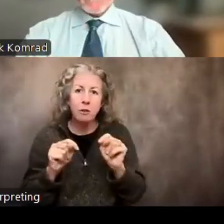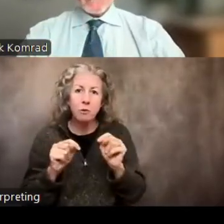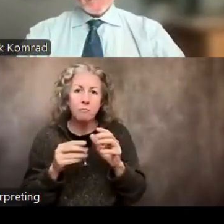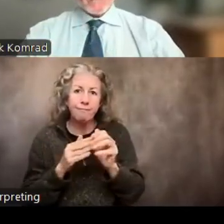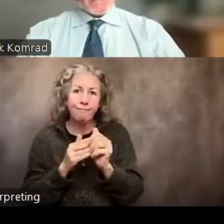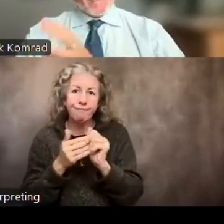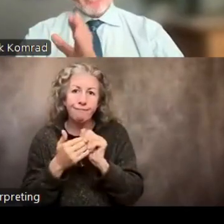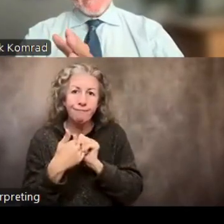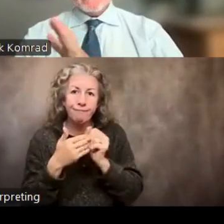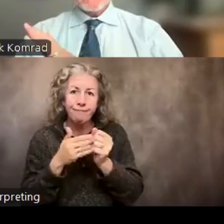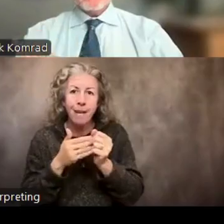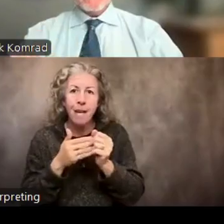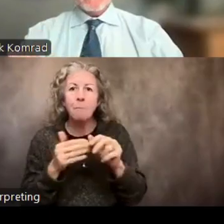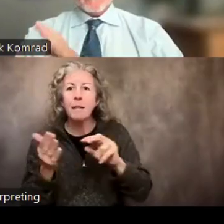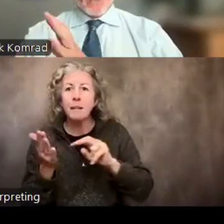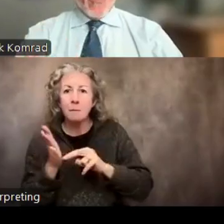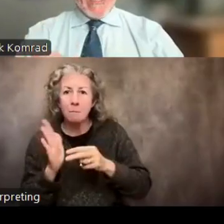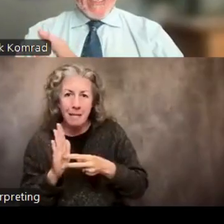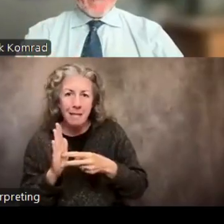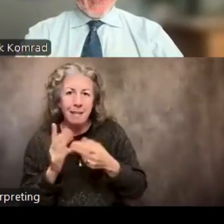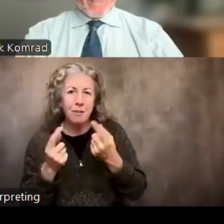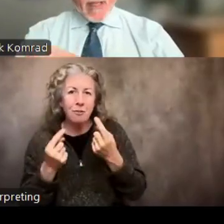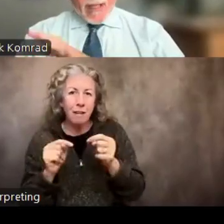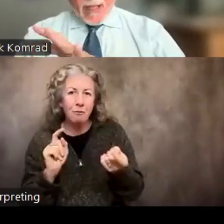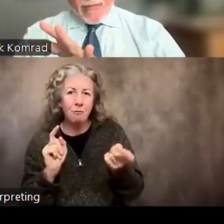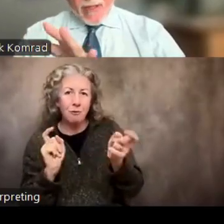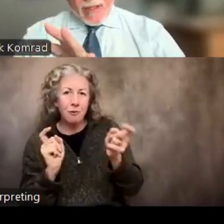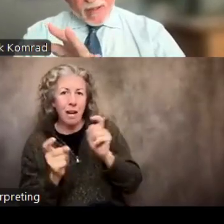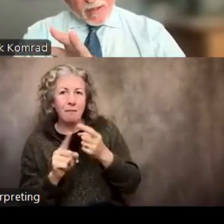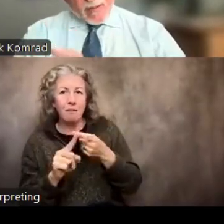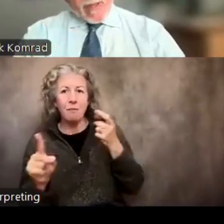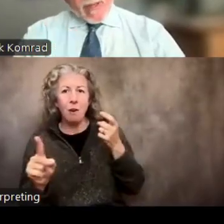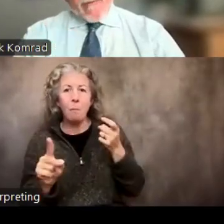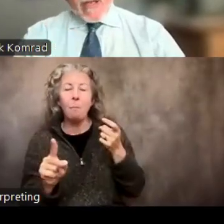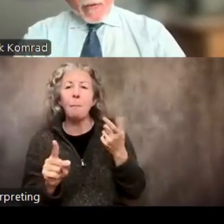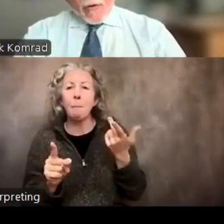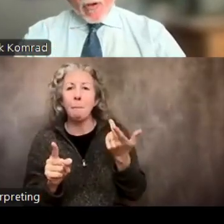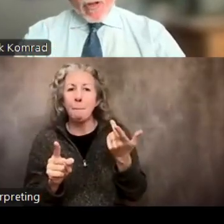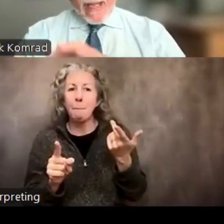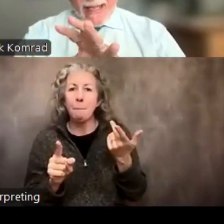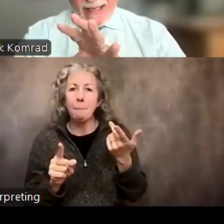procedures, to bend its meaning away from the venerable and